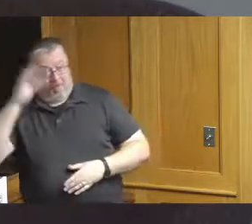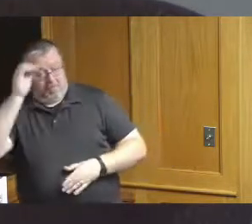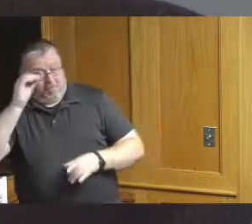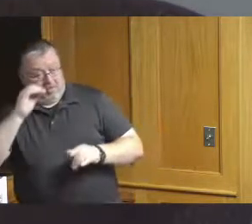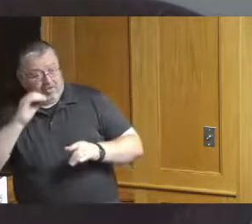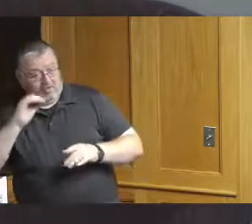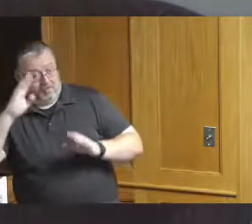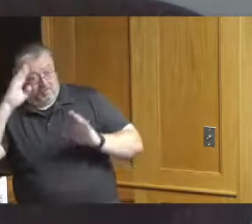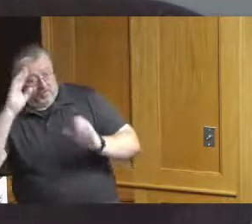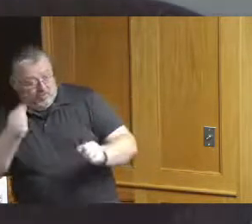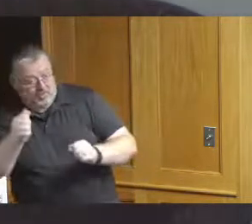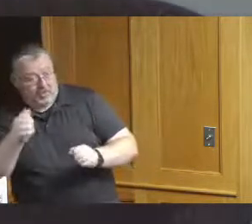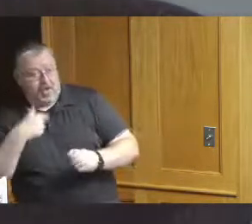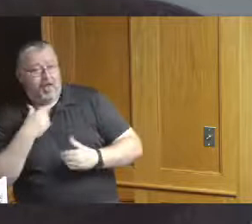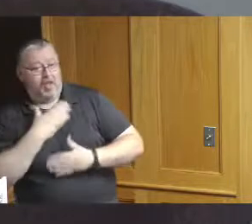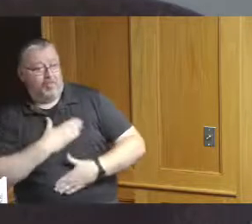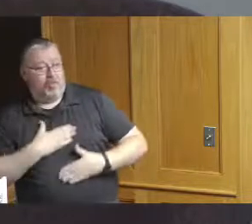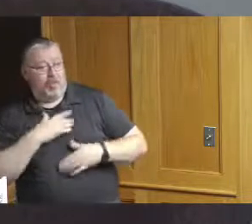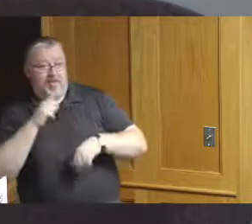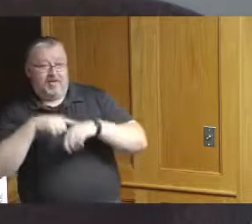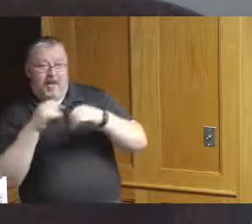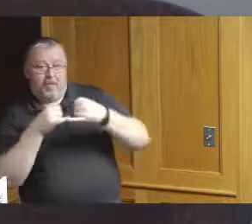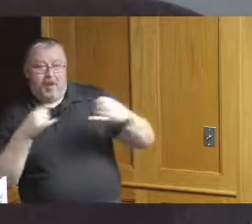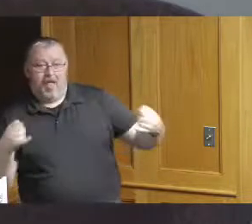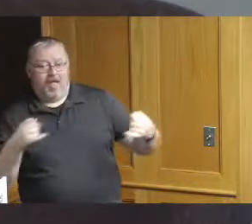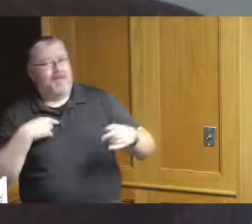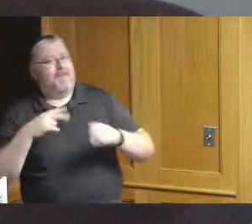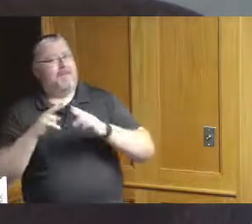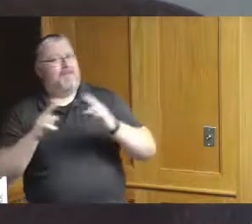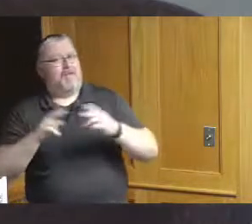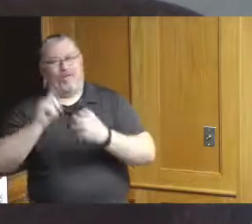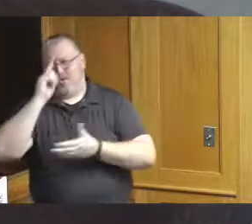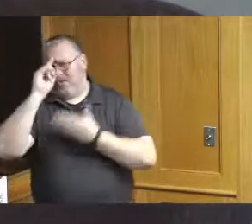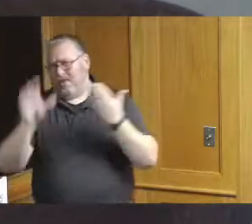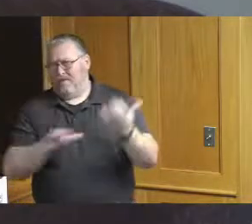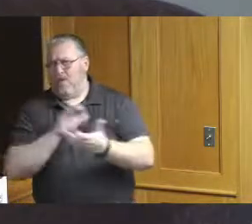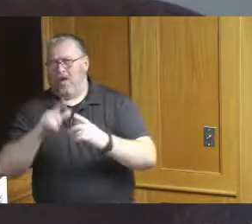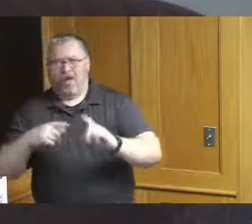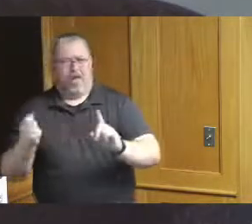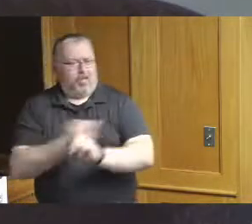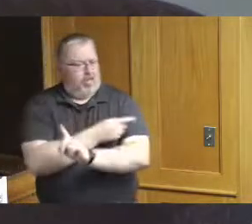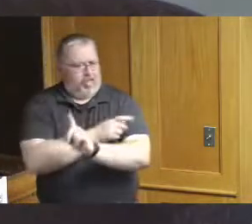the um the timeline here because it's been very confusing to follow uh and and the two sides are